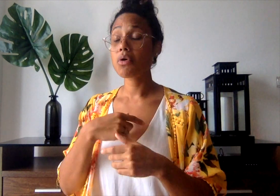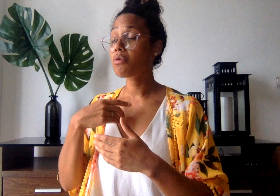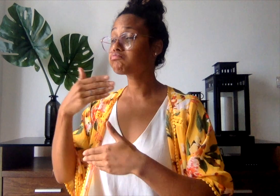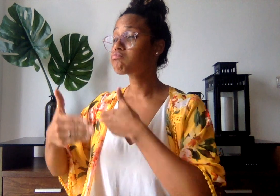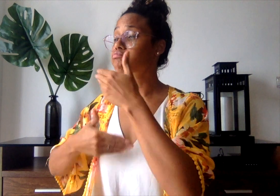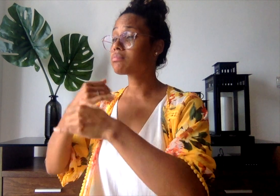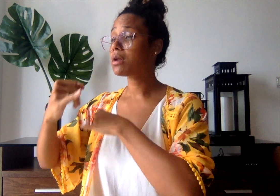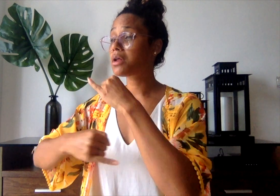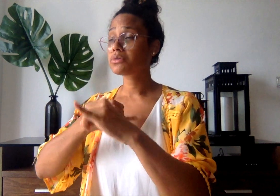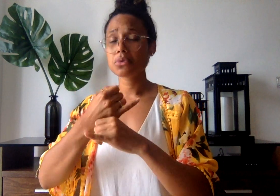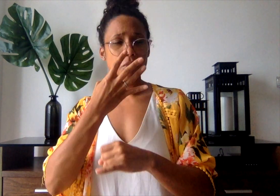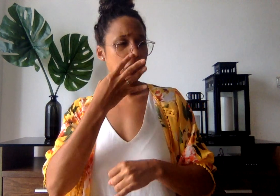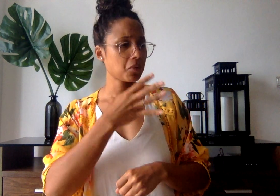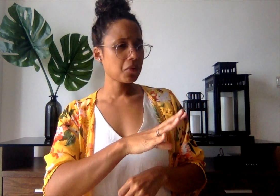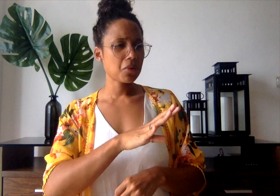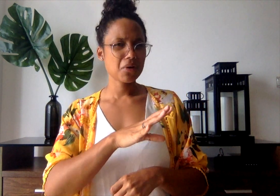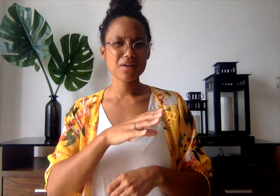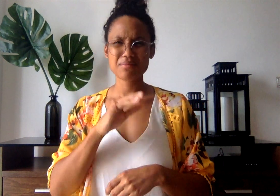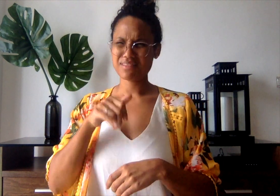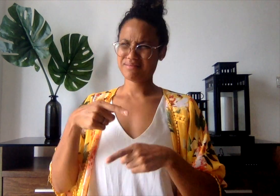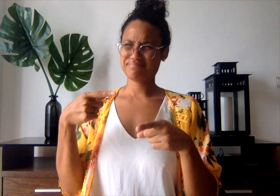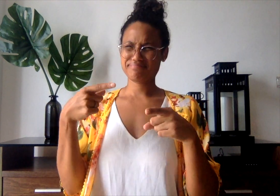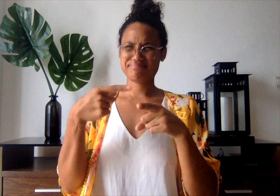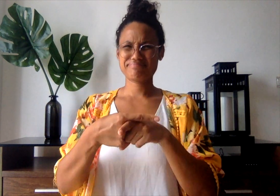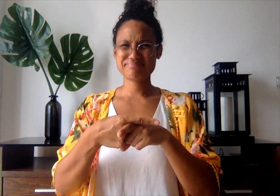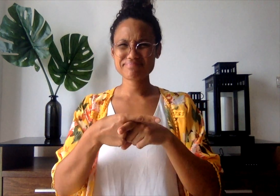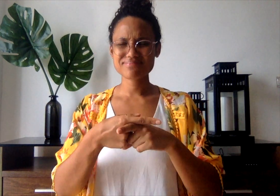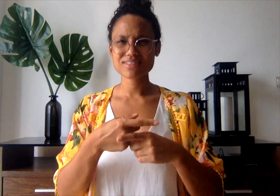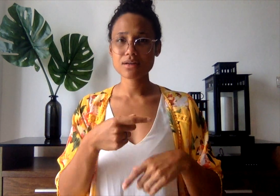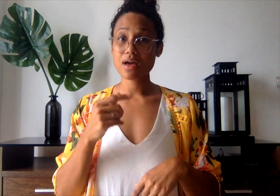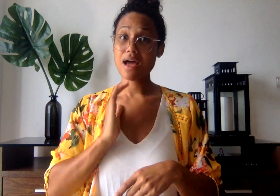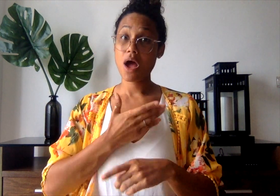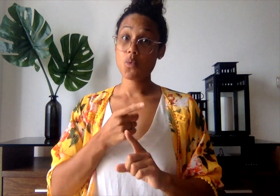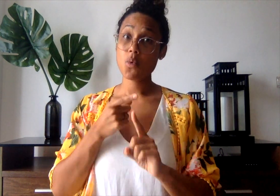We were so focused internationally that we were missing what was happening here at home.